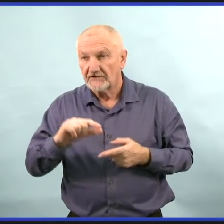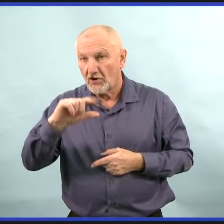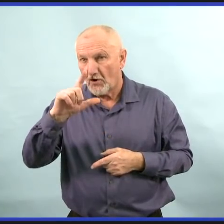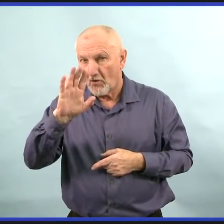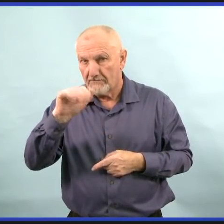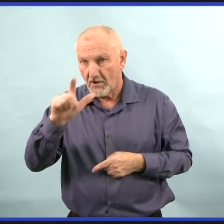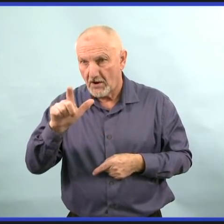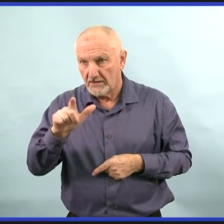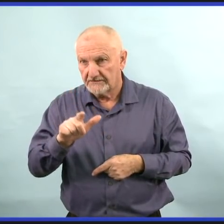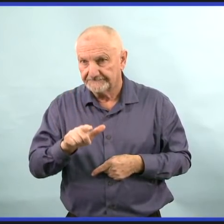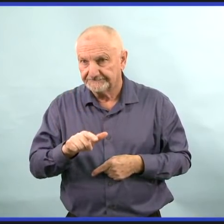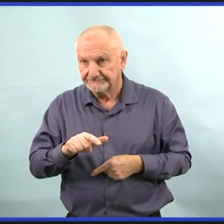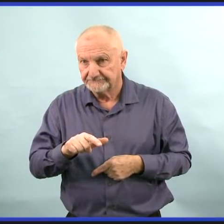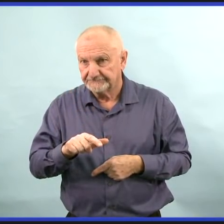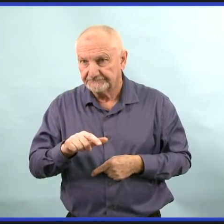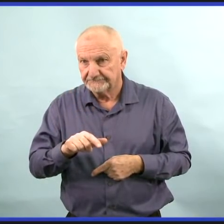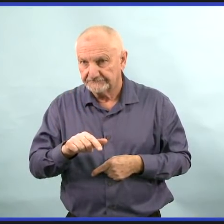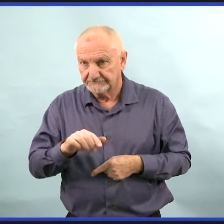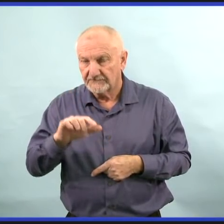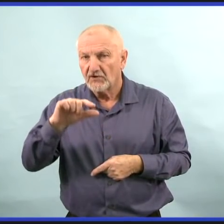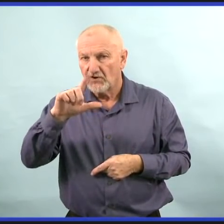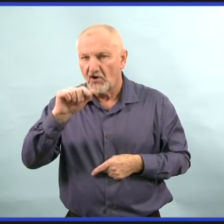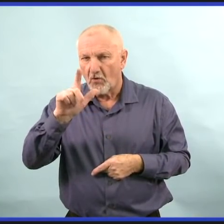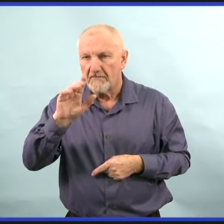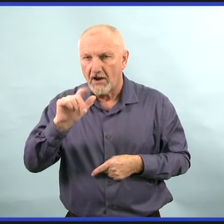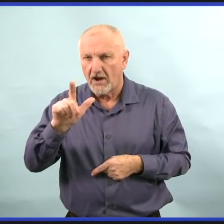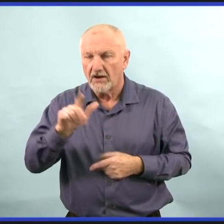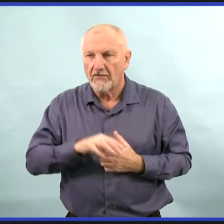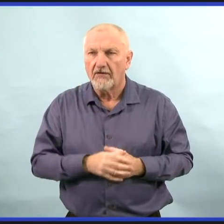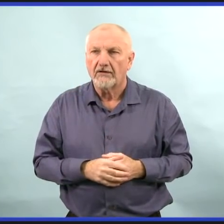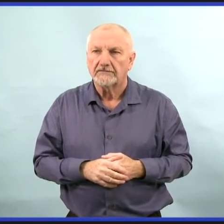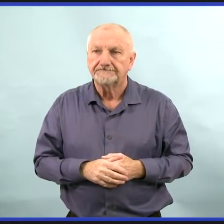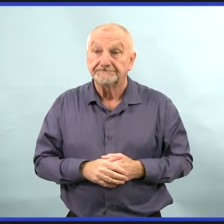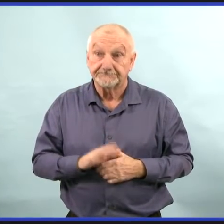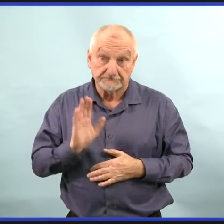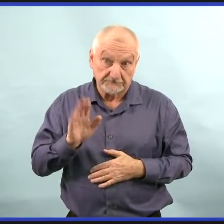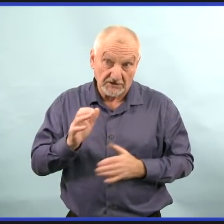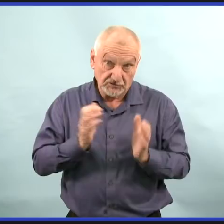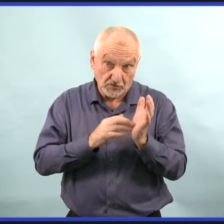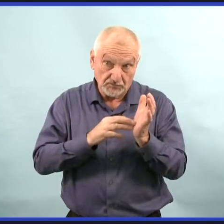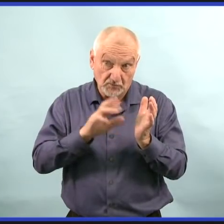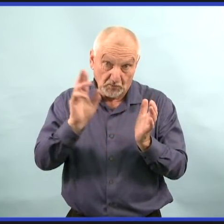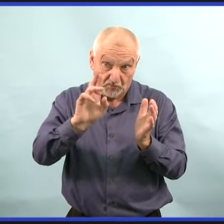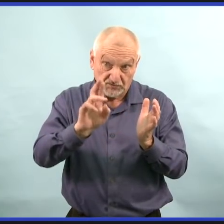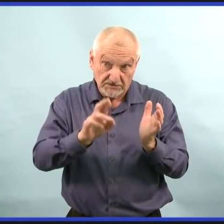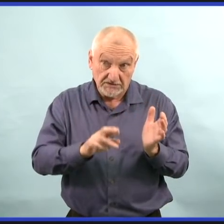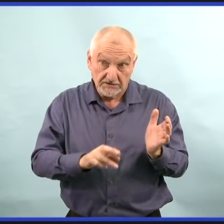the day we get the test positivity rates for each region those haven't been updated yet and i wonder